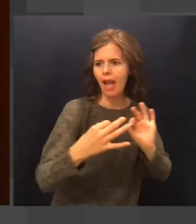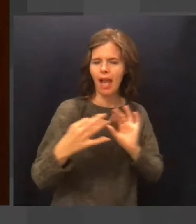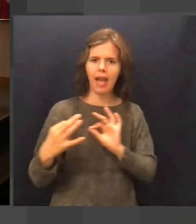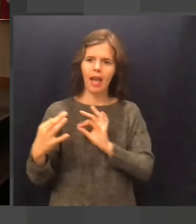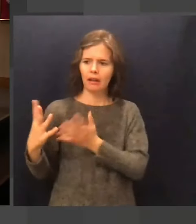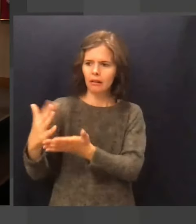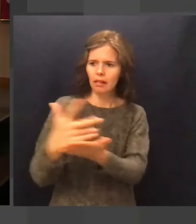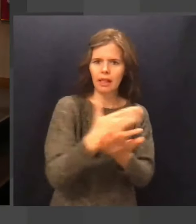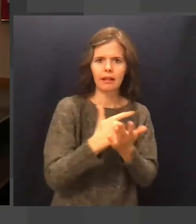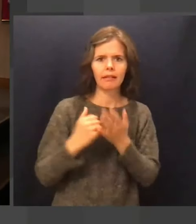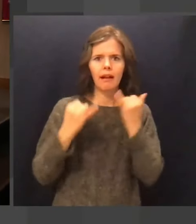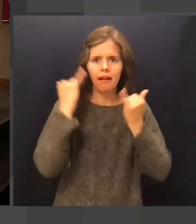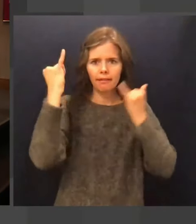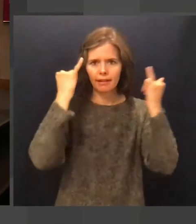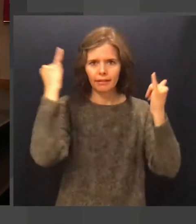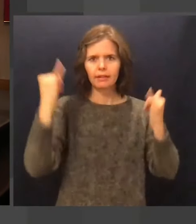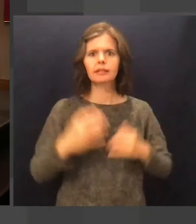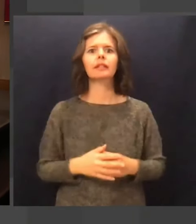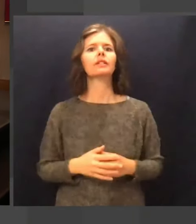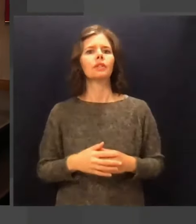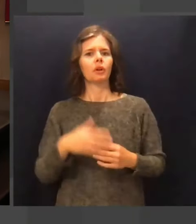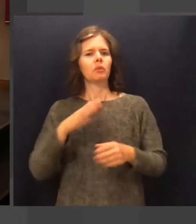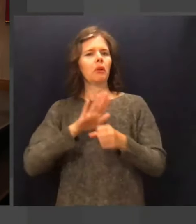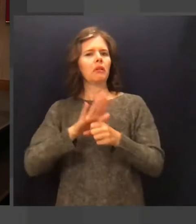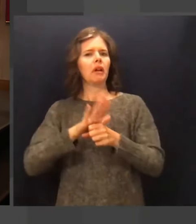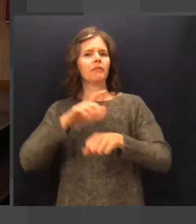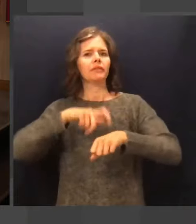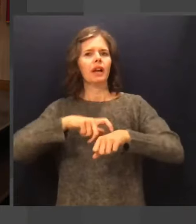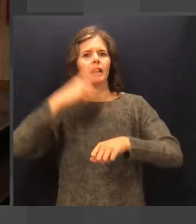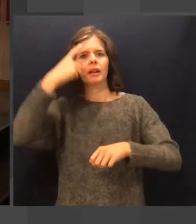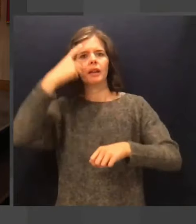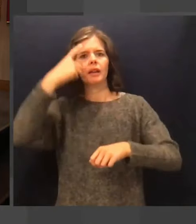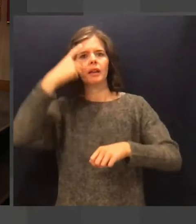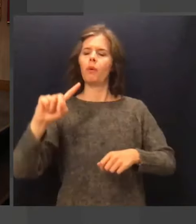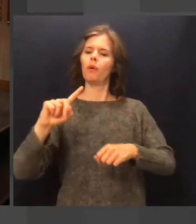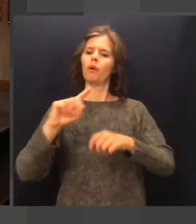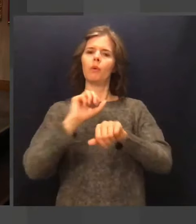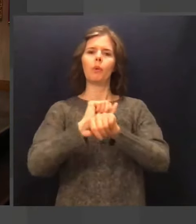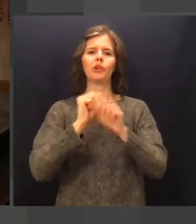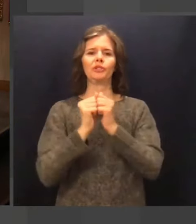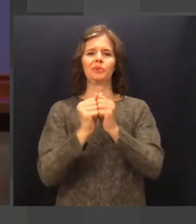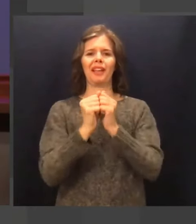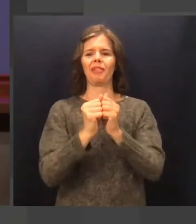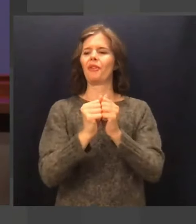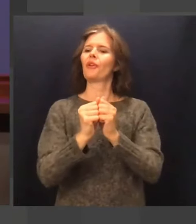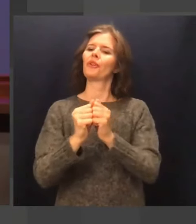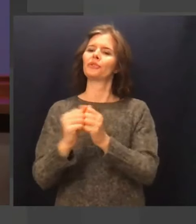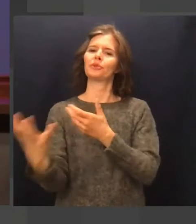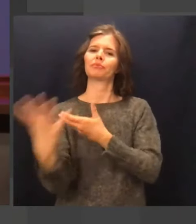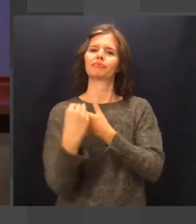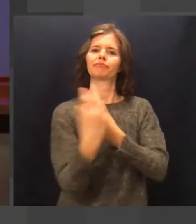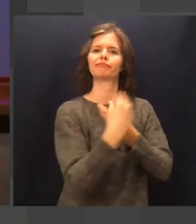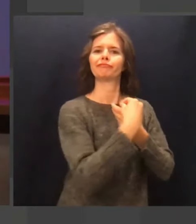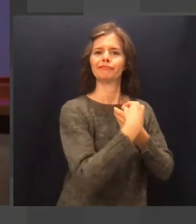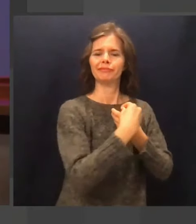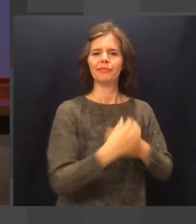FEEDBACK. BECAUSE THE COMMUNITY ALWAYS HAS GOOD IDEAS SO IT FEELS GOOD WE HAVE A LOT OF TIME TO WORK